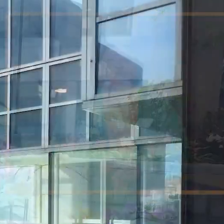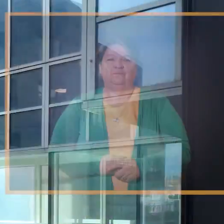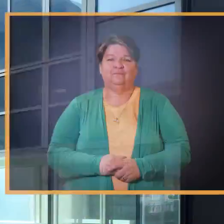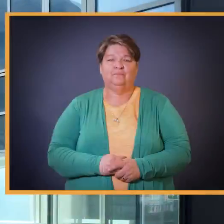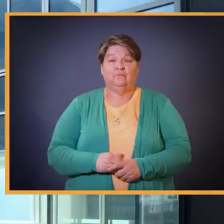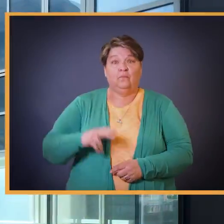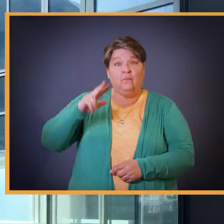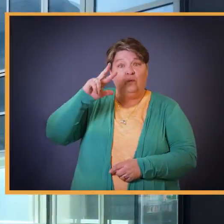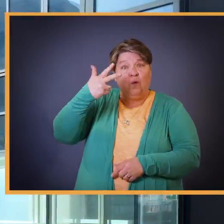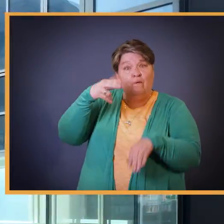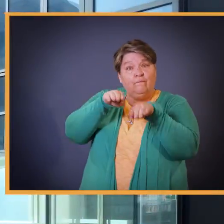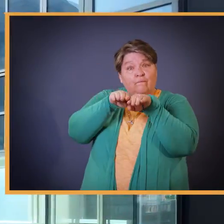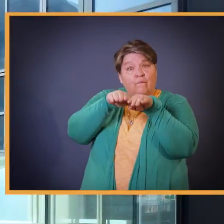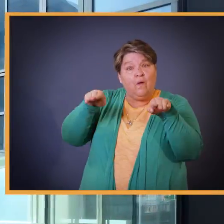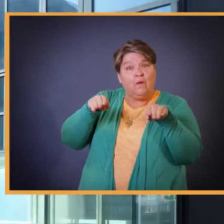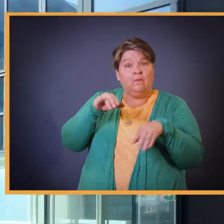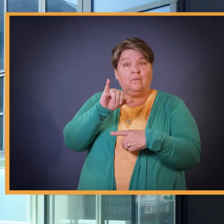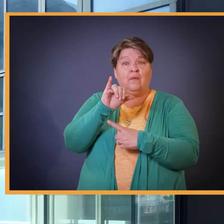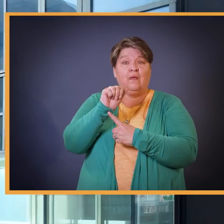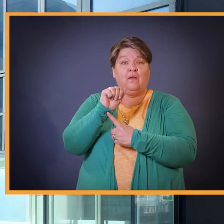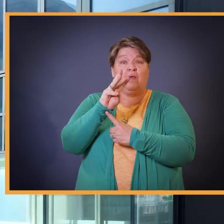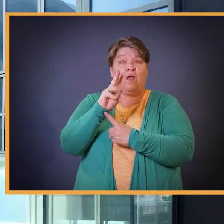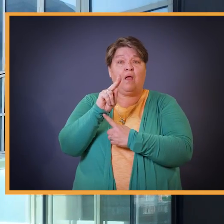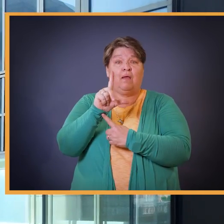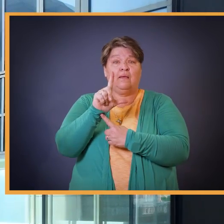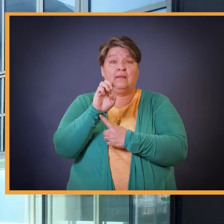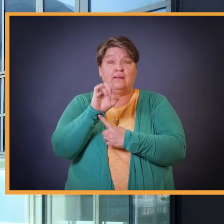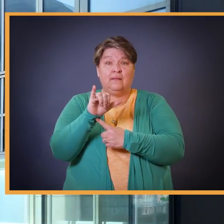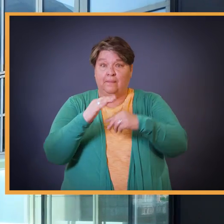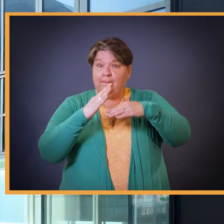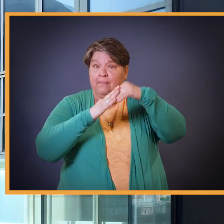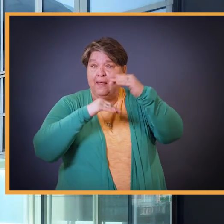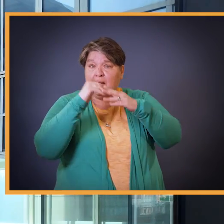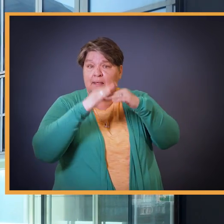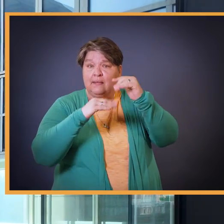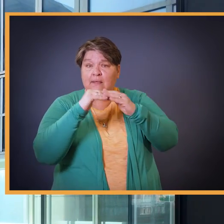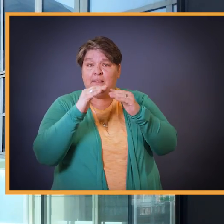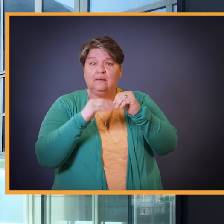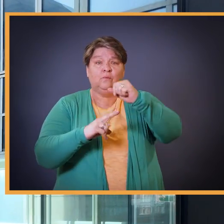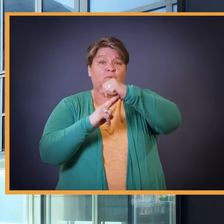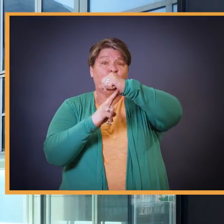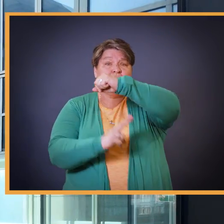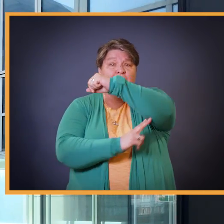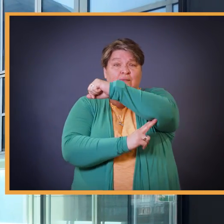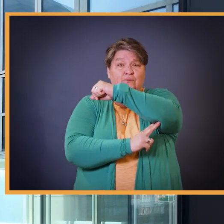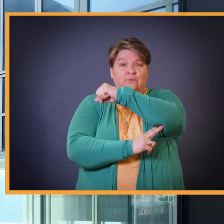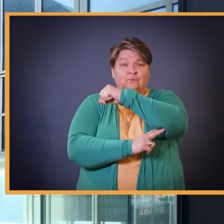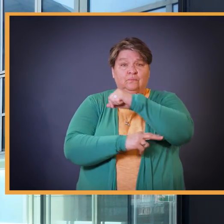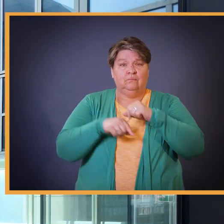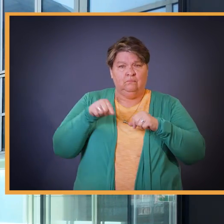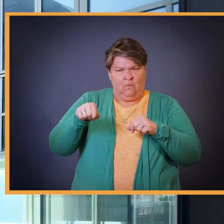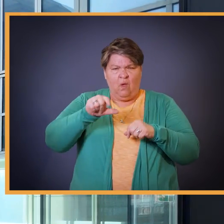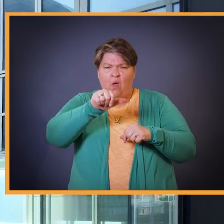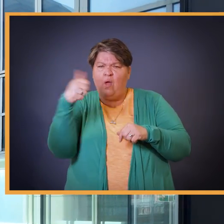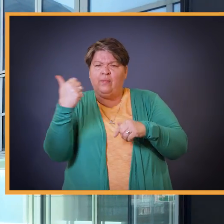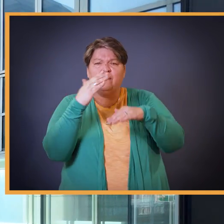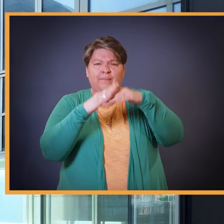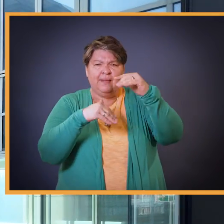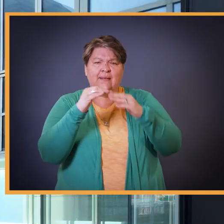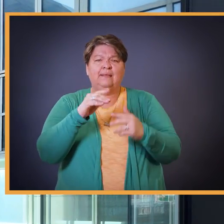On floor three of the Yawkey Building, there are bridges that connect to other buildings, like the Dana Building and to other hospitals.